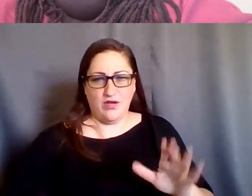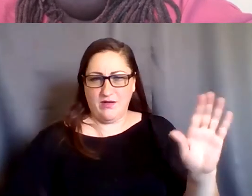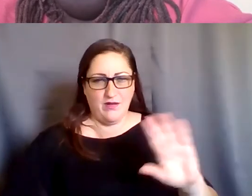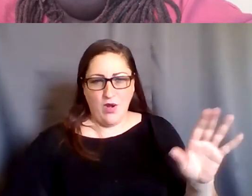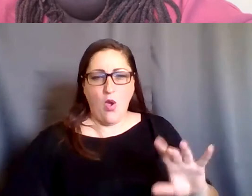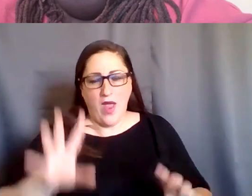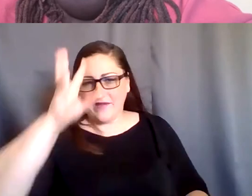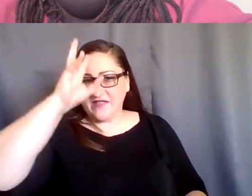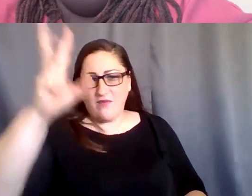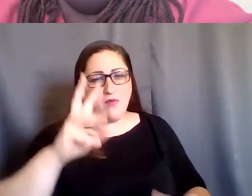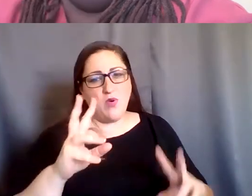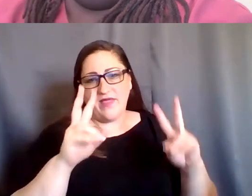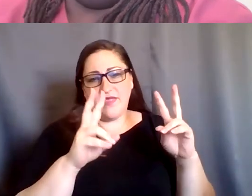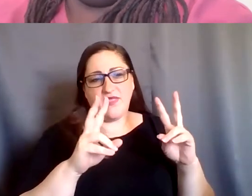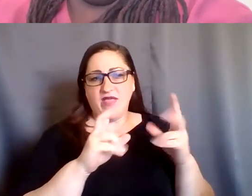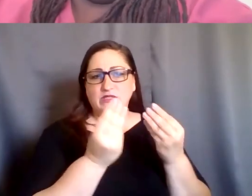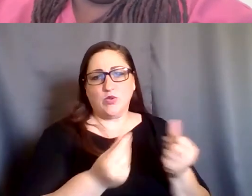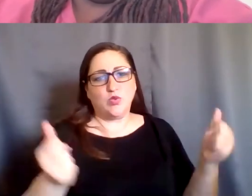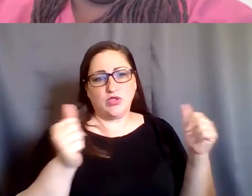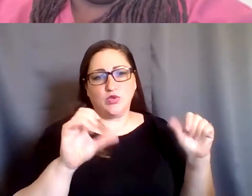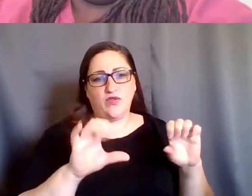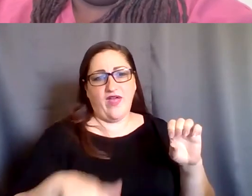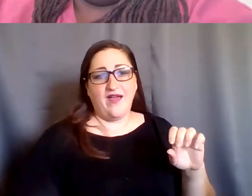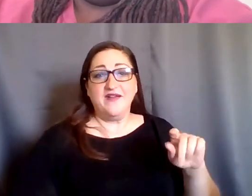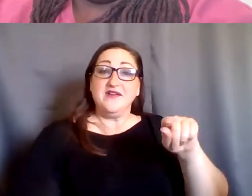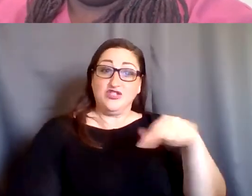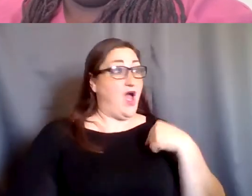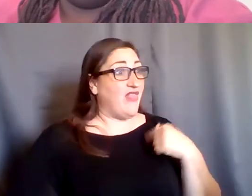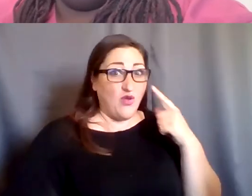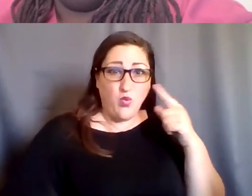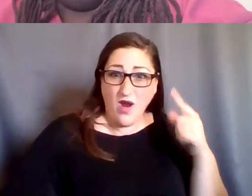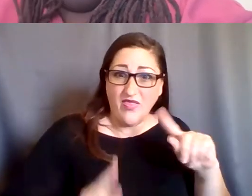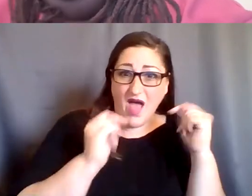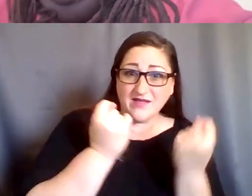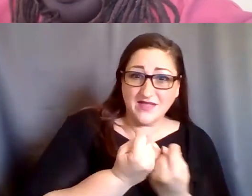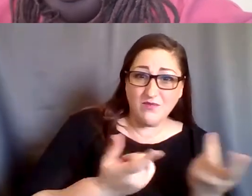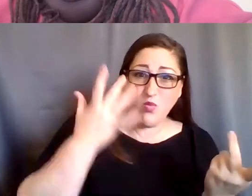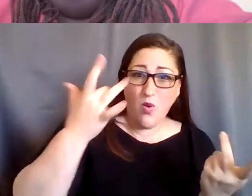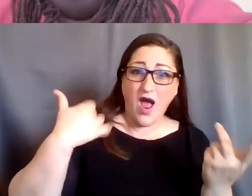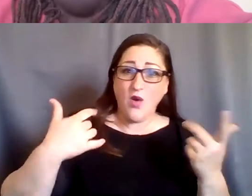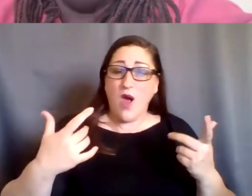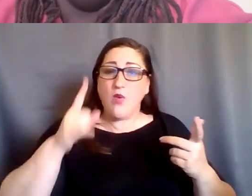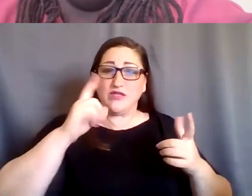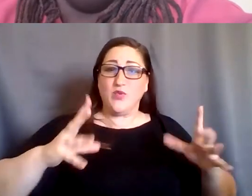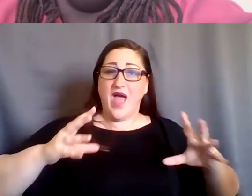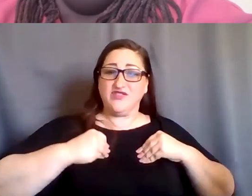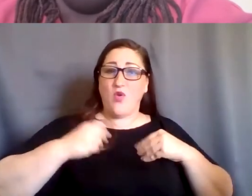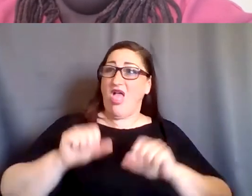Absolutely. I feel like we are the team. So why do we have to keep taking one for the team when we’re the team? We’re the MVPs.